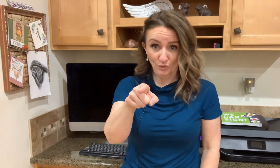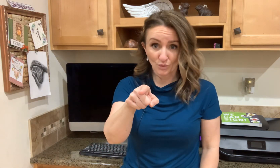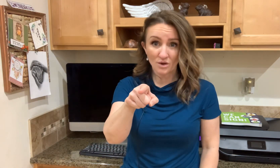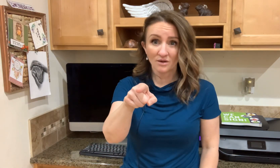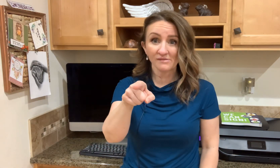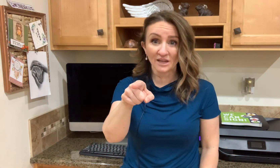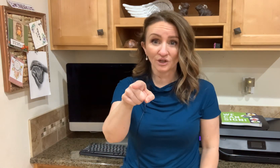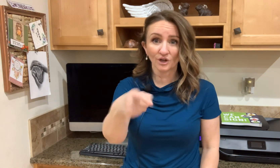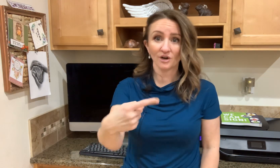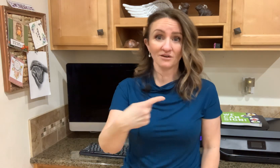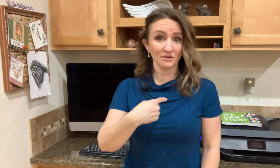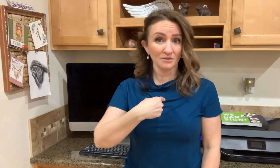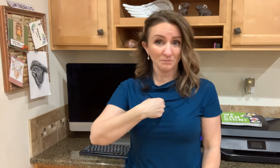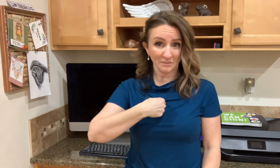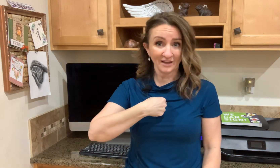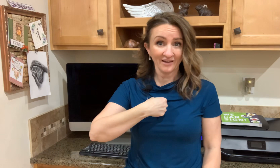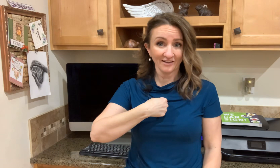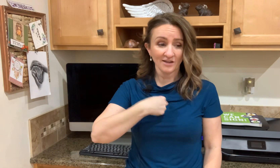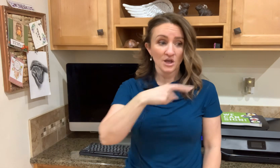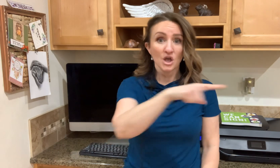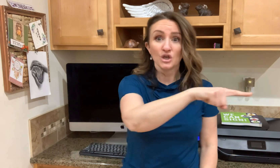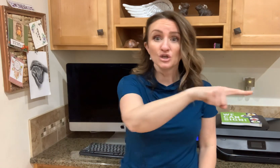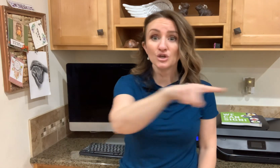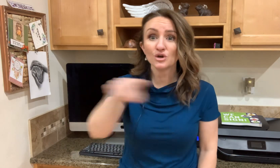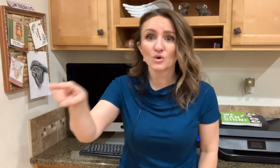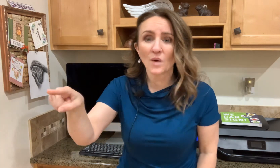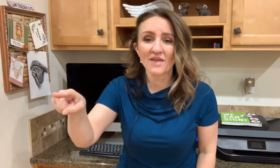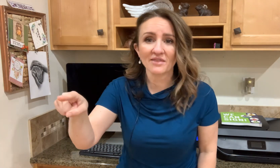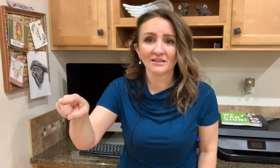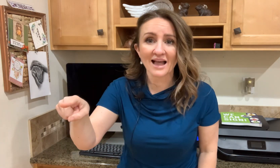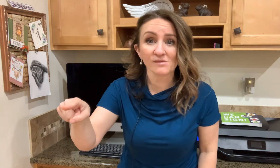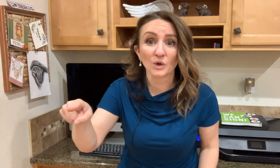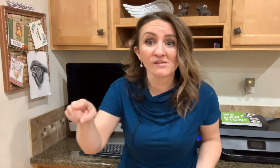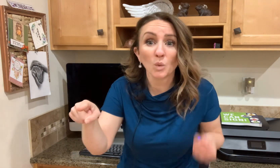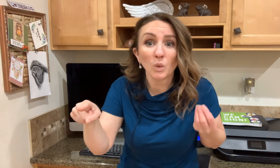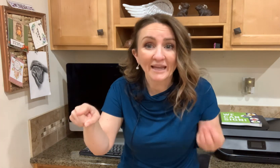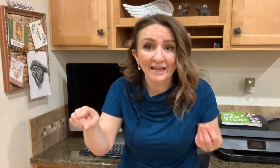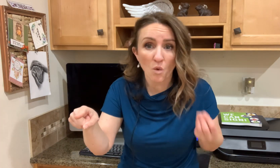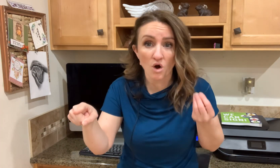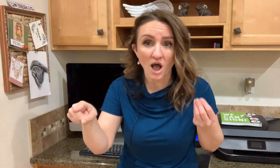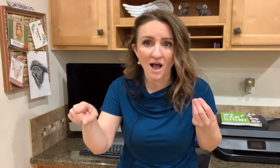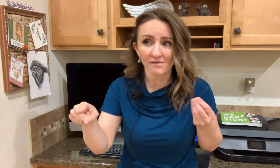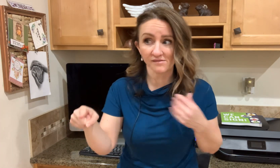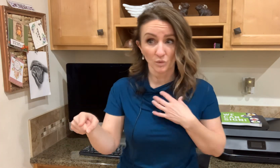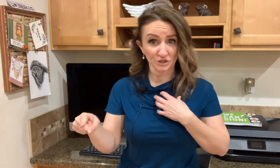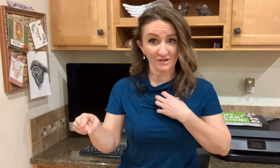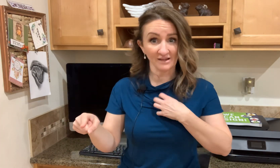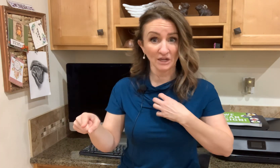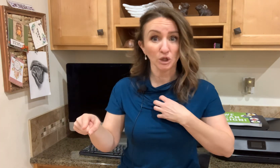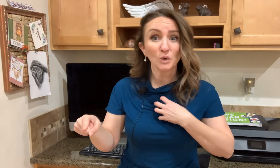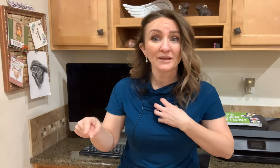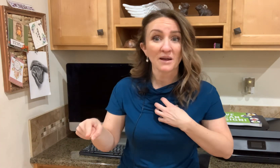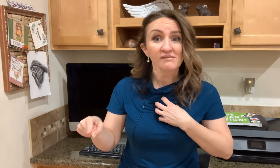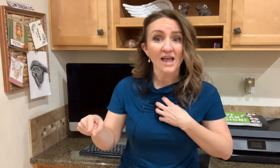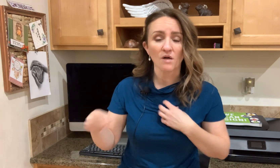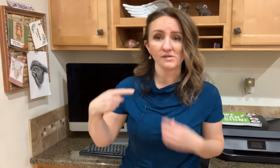Singular, "me", "you" and then the last one is "we" or "us" which is including myself, so I